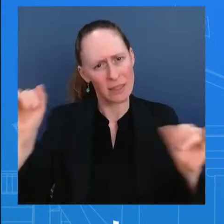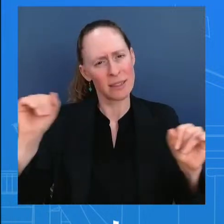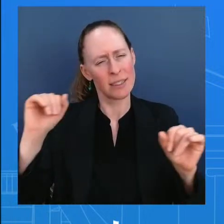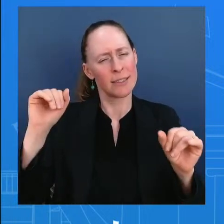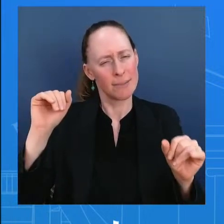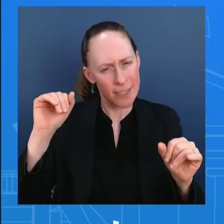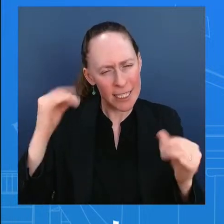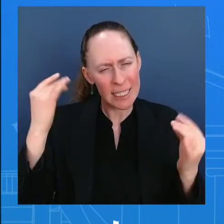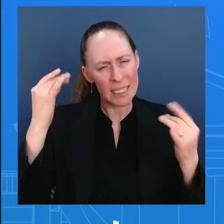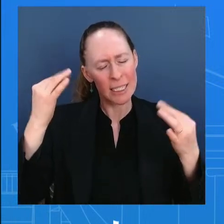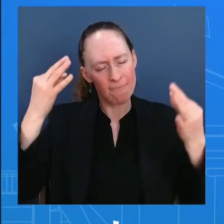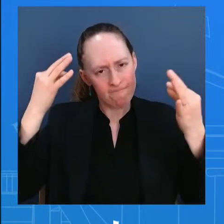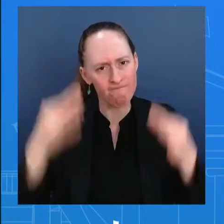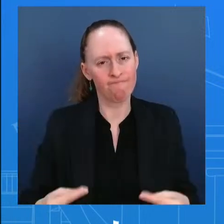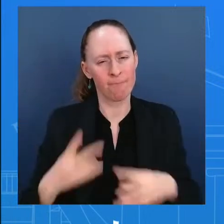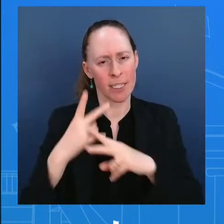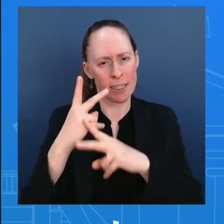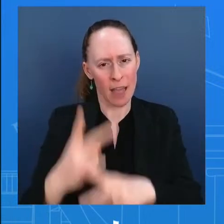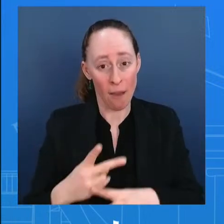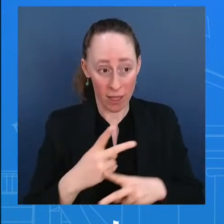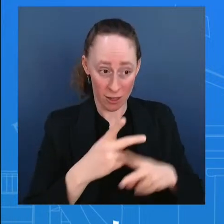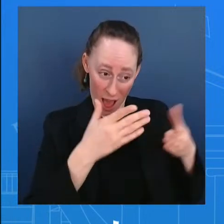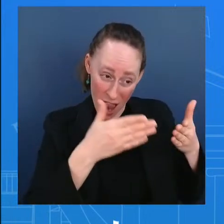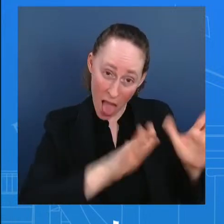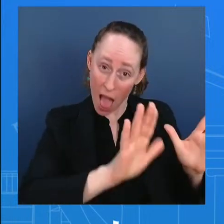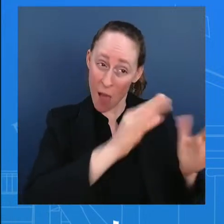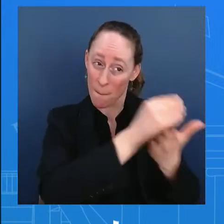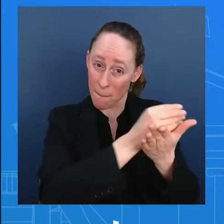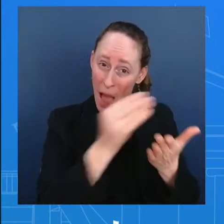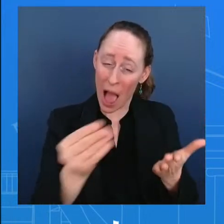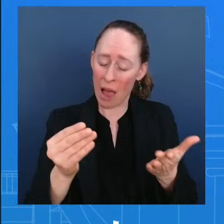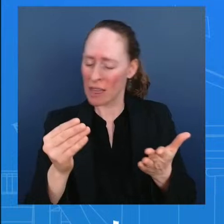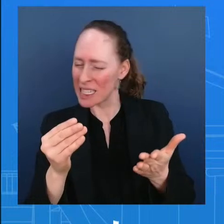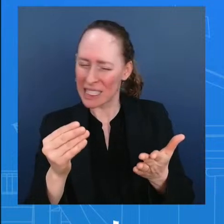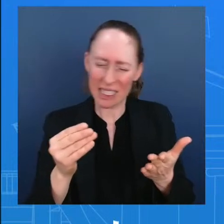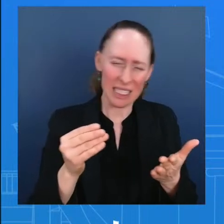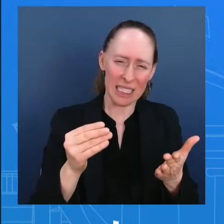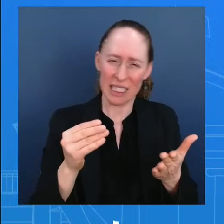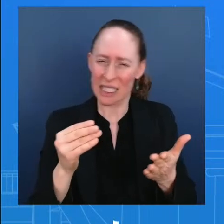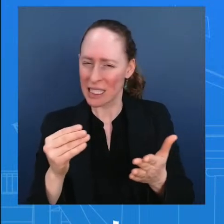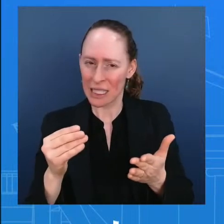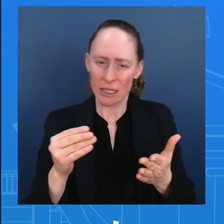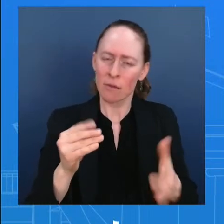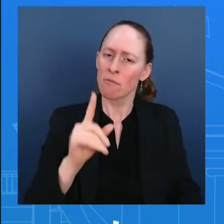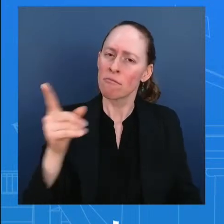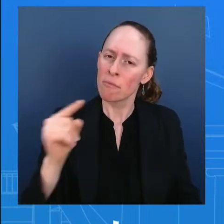he really took it seriously and made a decision on behalf of --